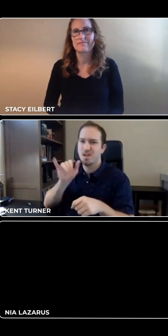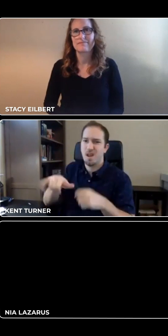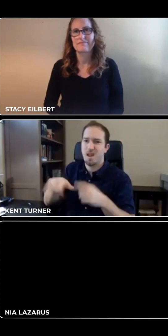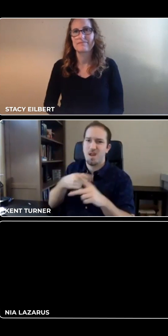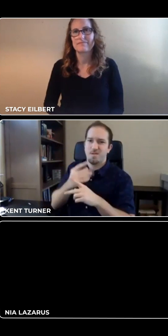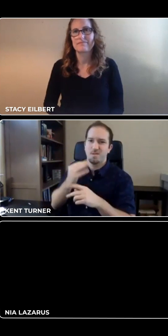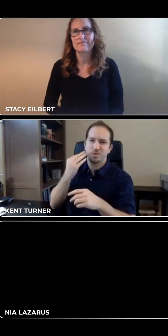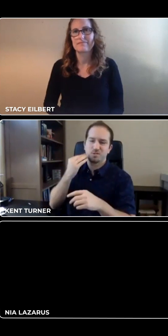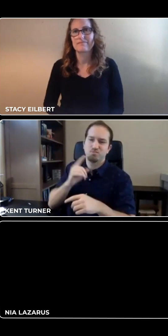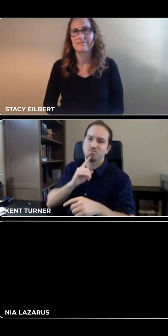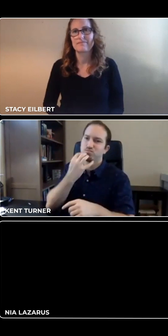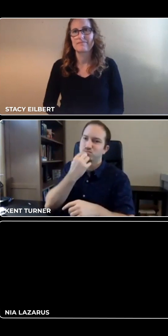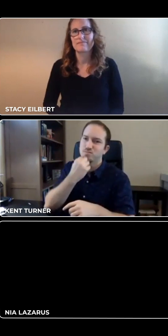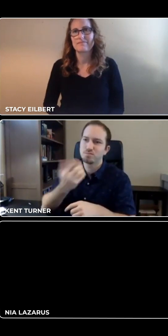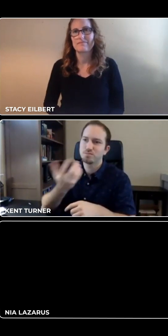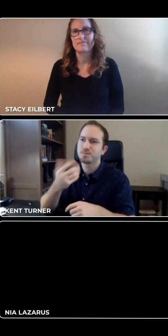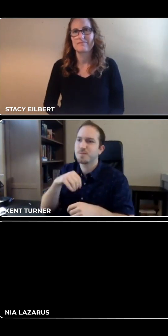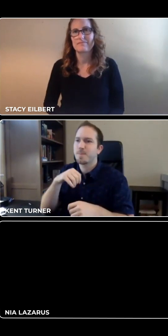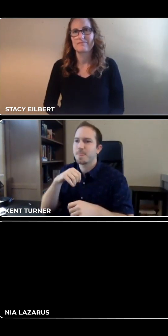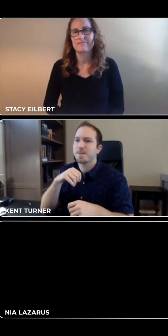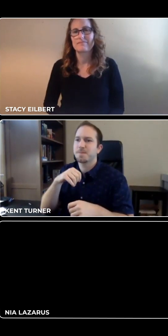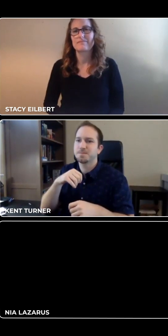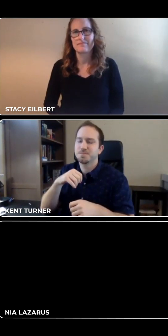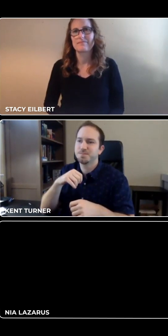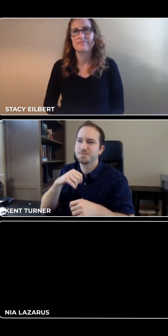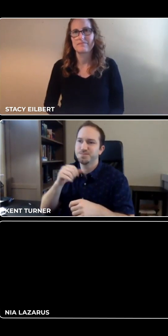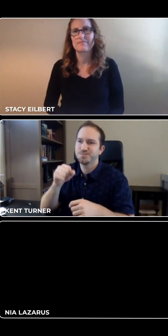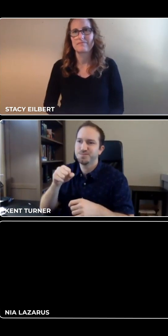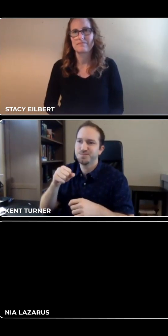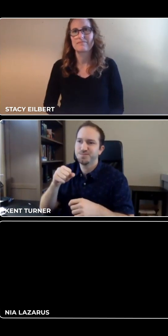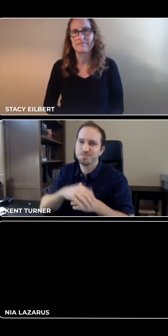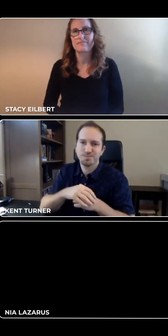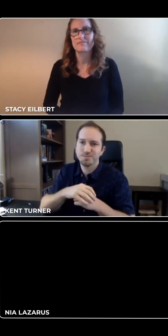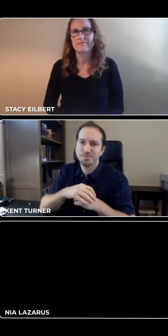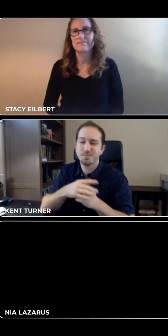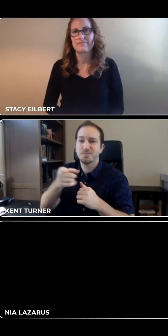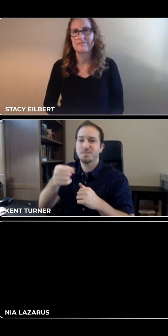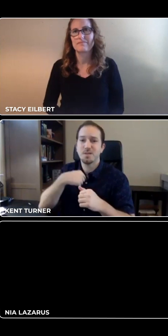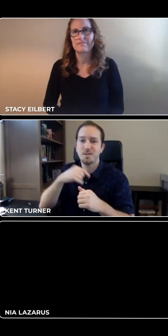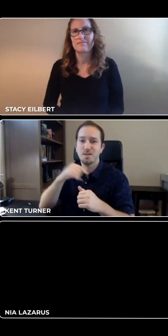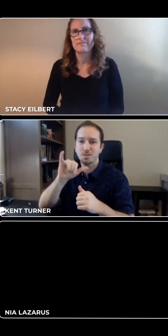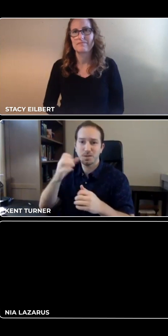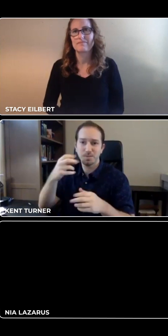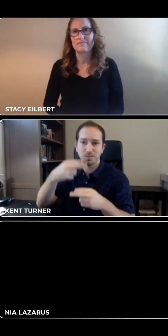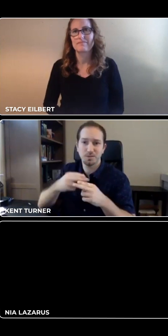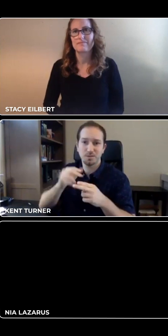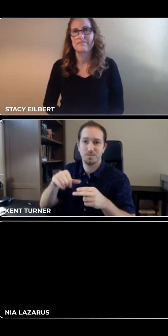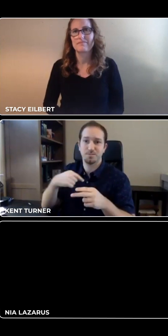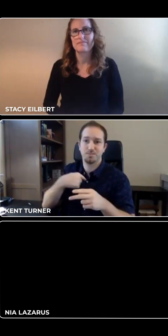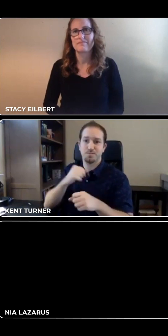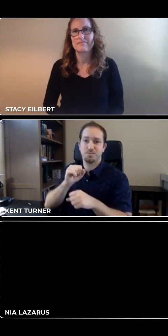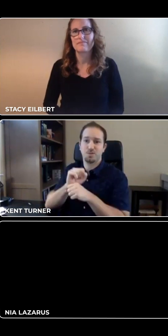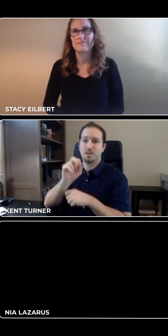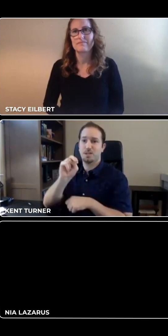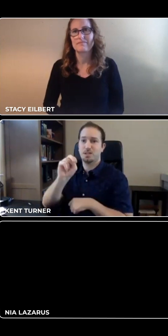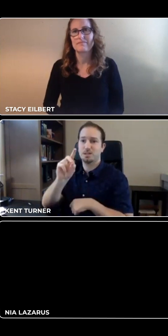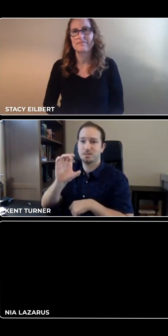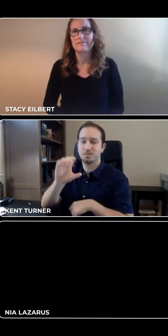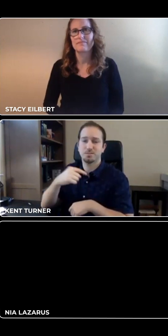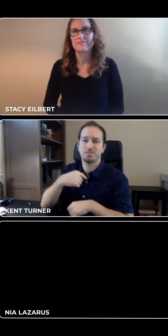might really need to have the time and conversation with a deaf teacher like that. I think it would be something that they tremendously value and would be a highlight.